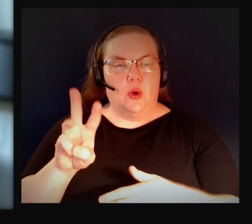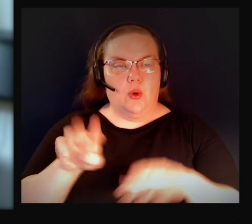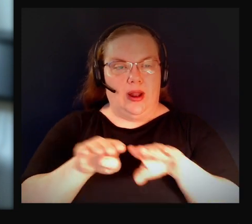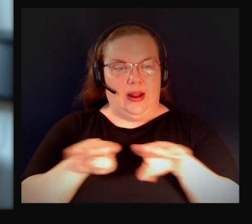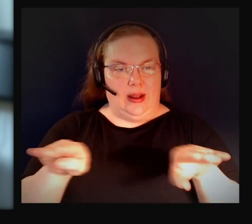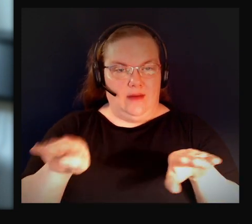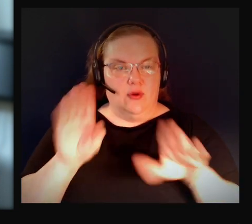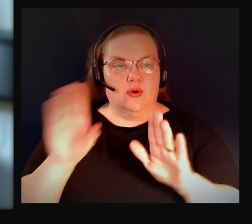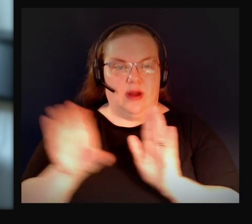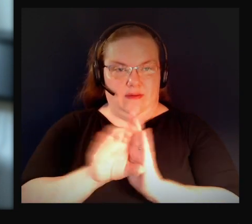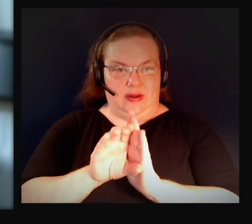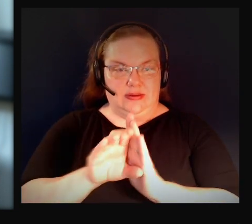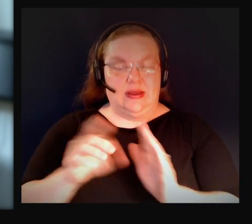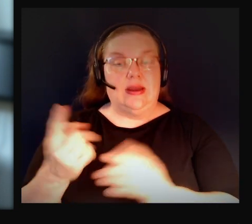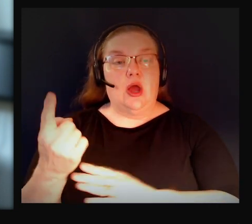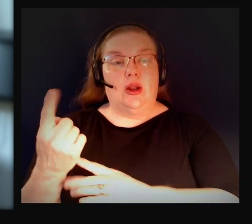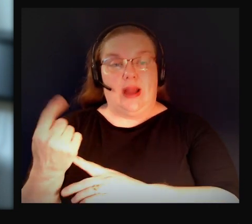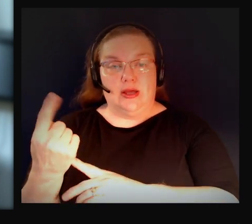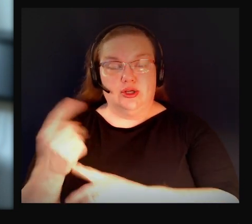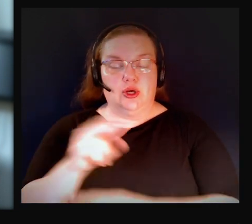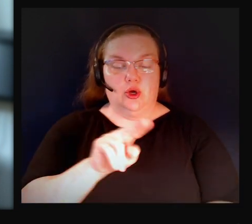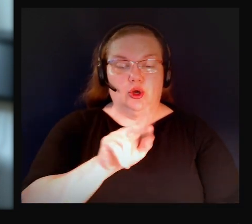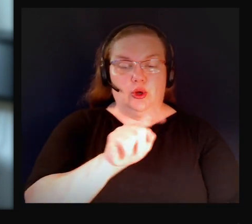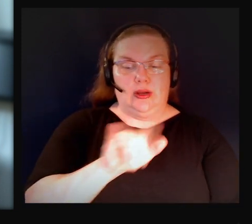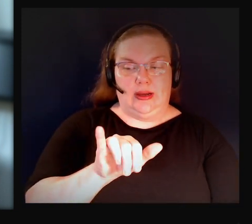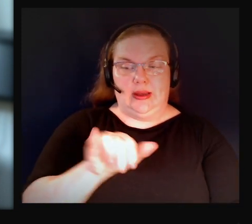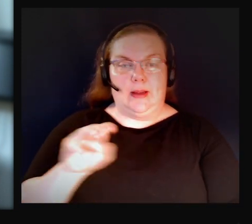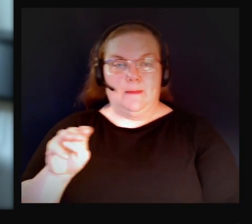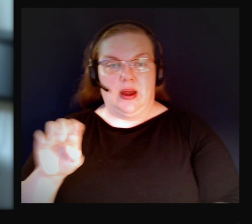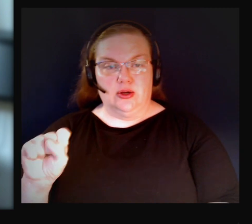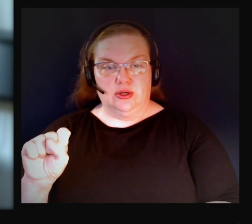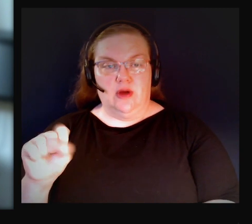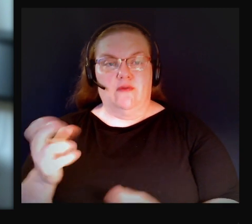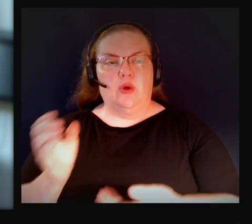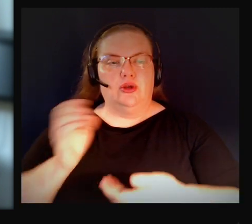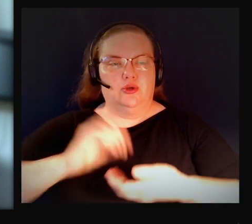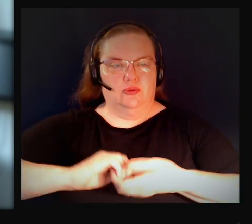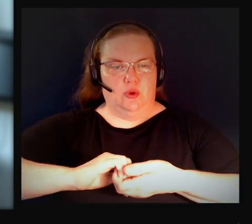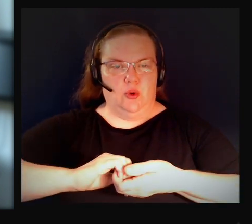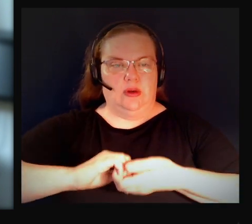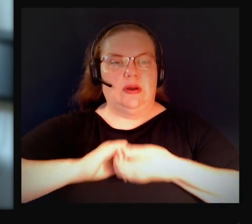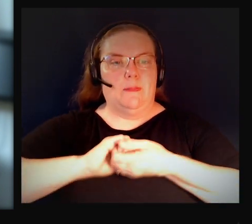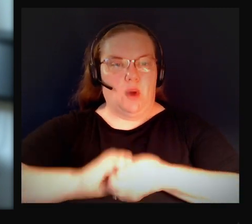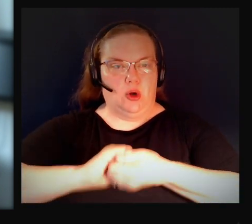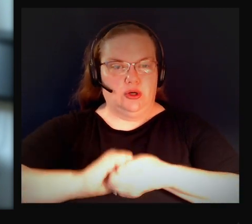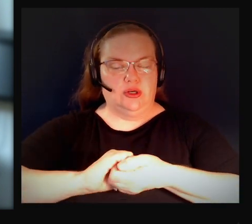Last year, Unity and Microsoft joined into a strategic partnership so that we could work more closely than ever before